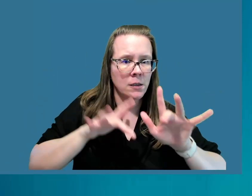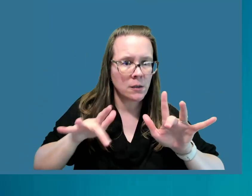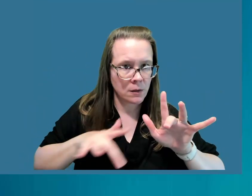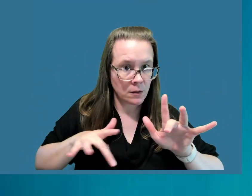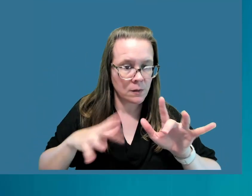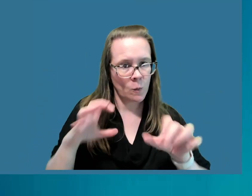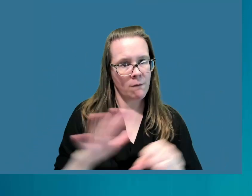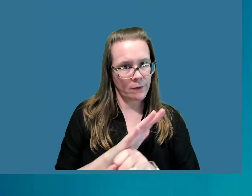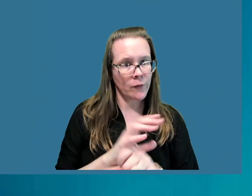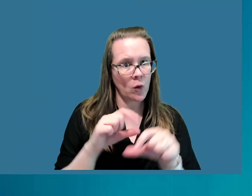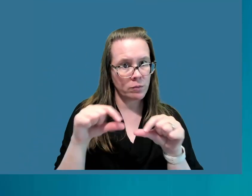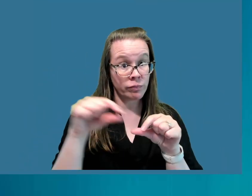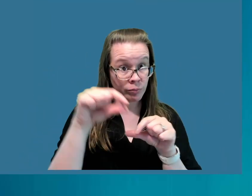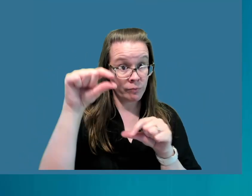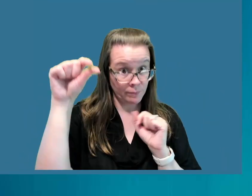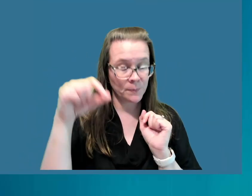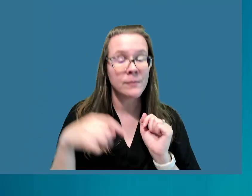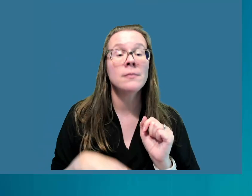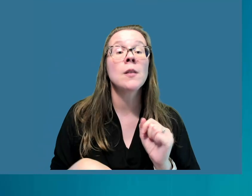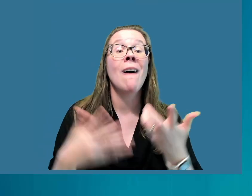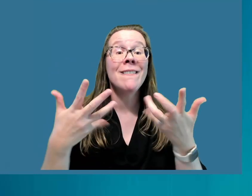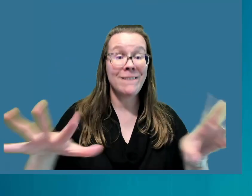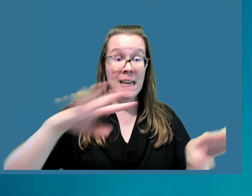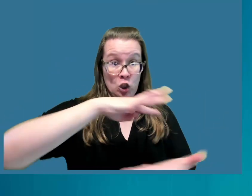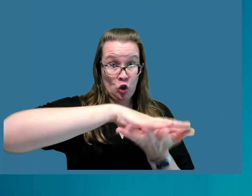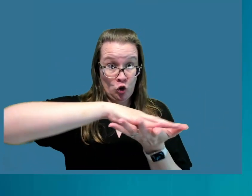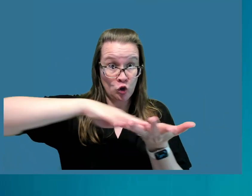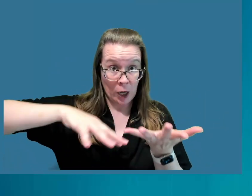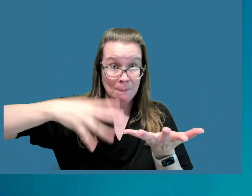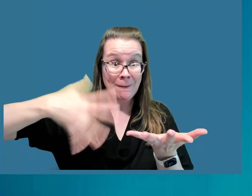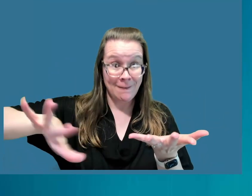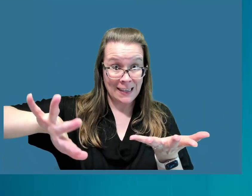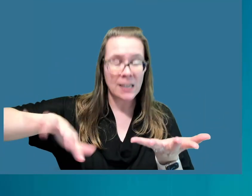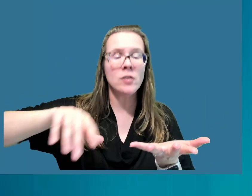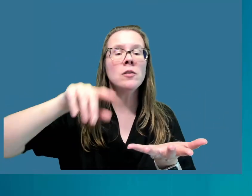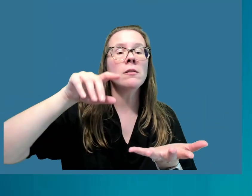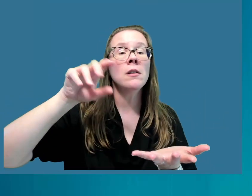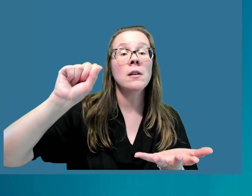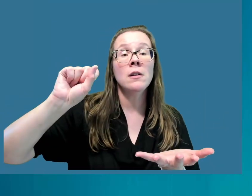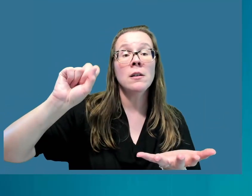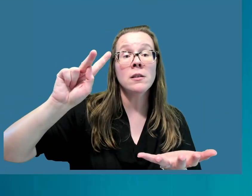So once you have all of those stripes laid down, you can take a skewer or toothpick (some pointy